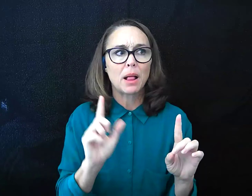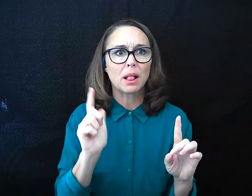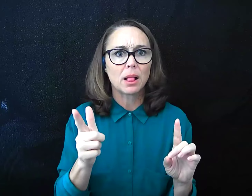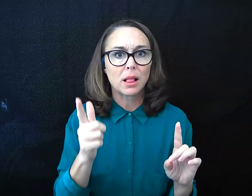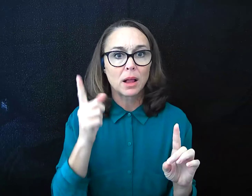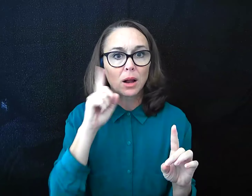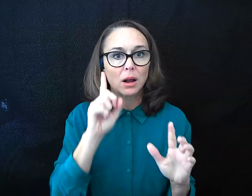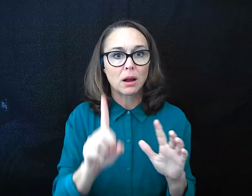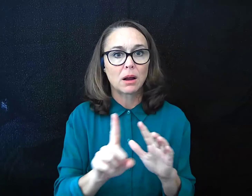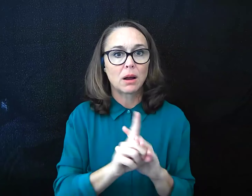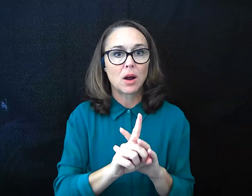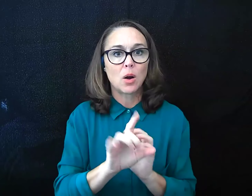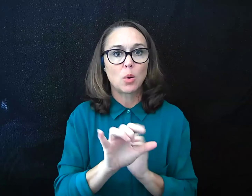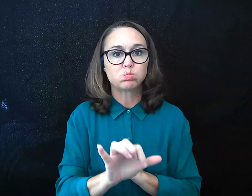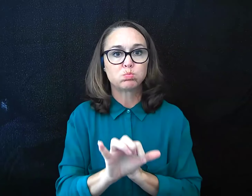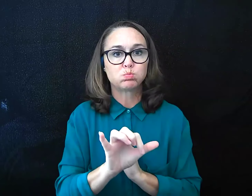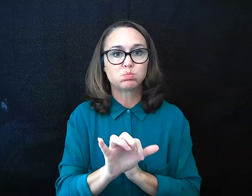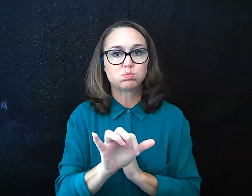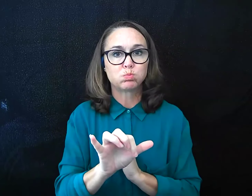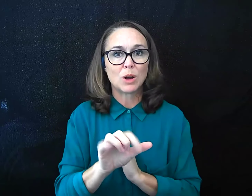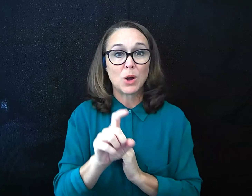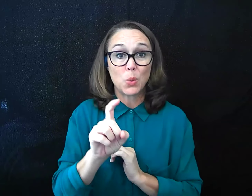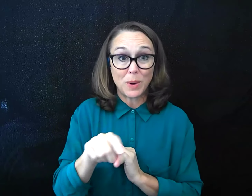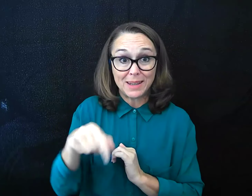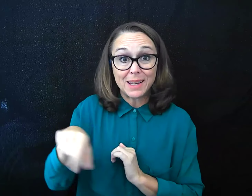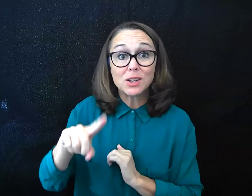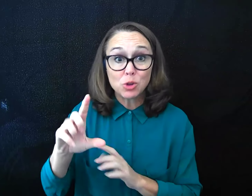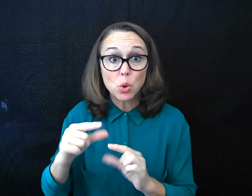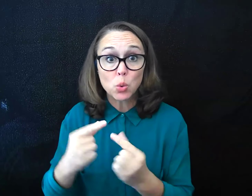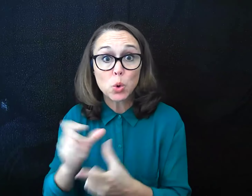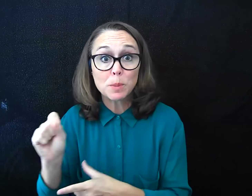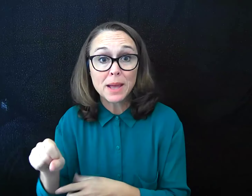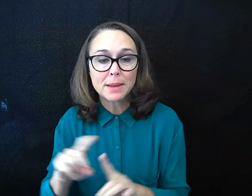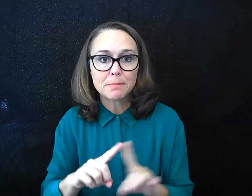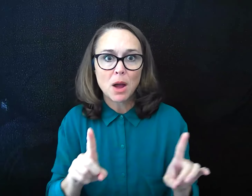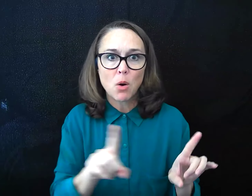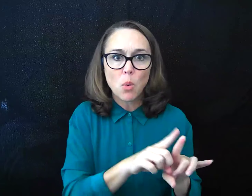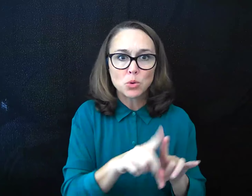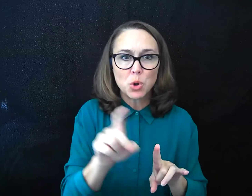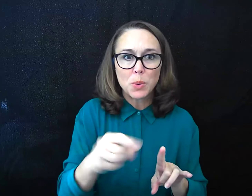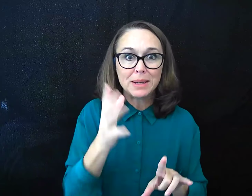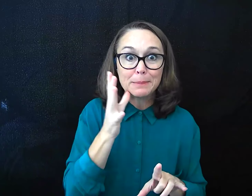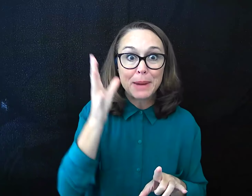truly needed, not just those groups, but we needed parents who were the weeds in all this,